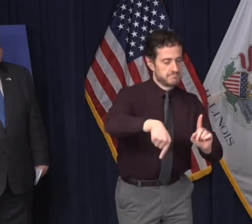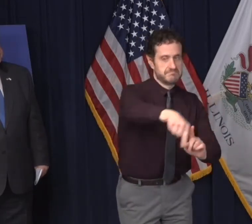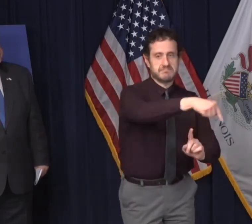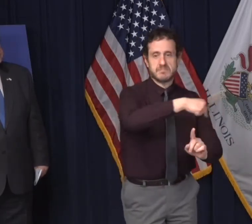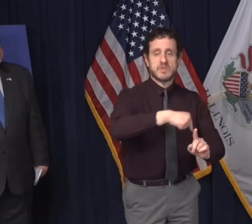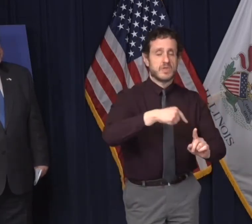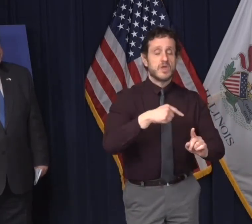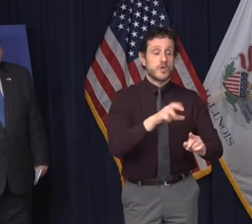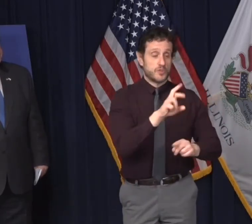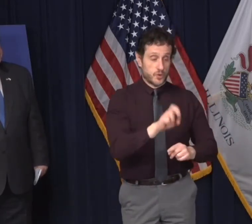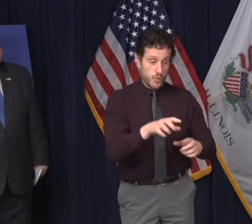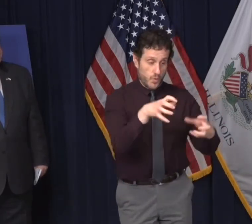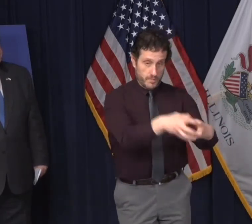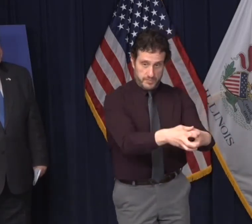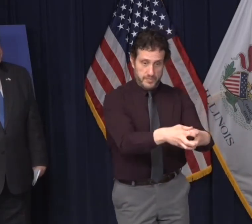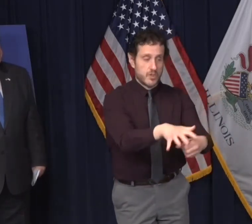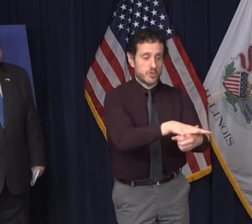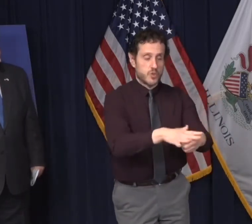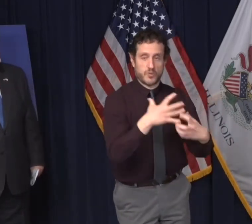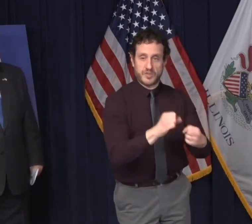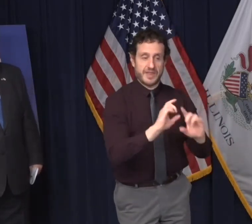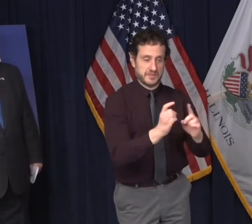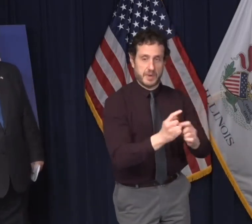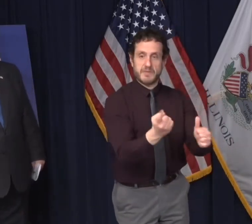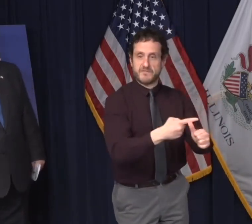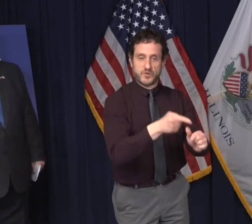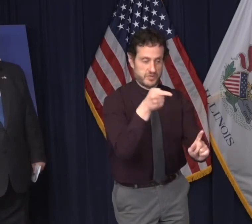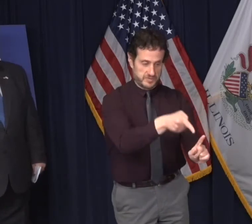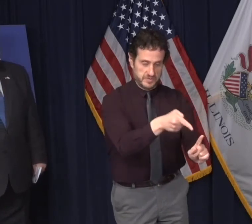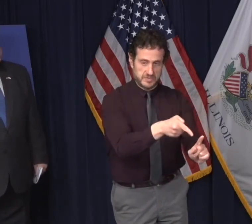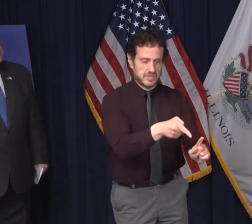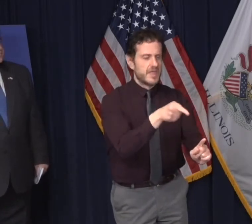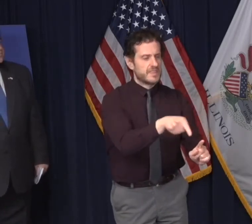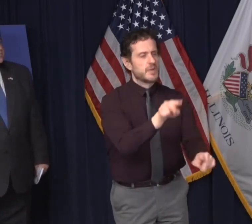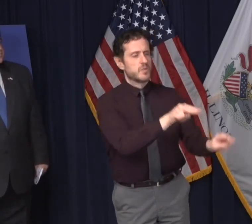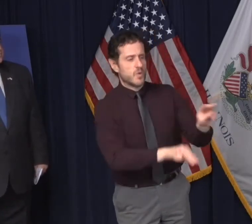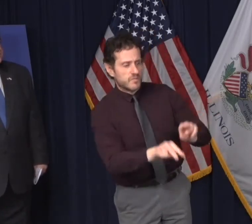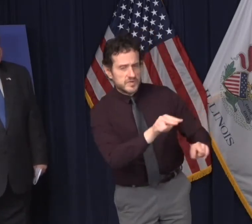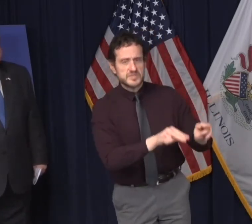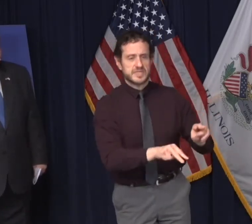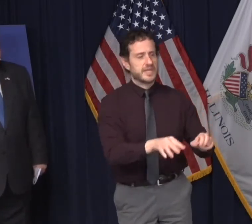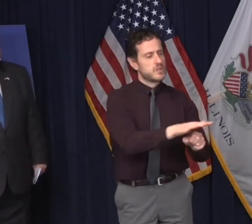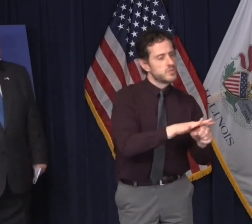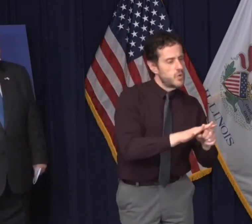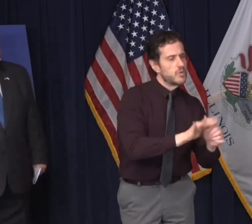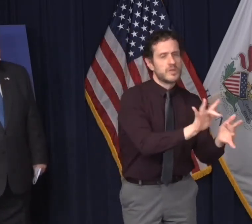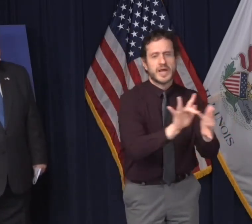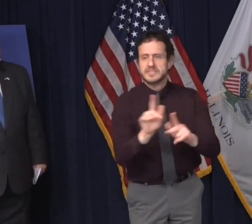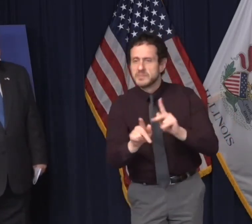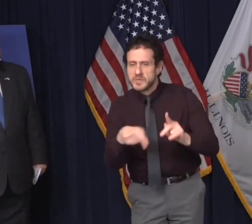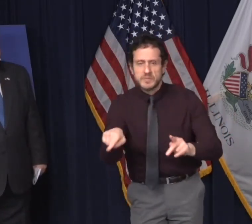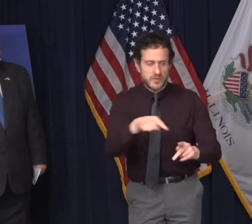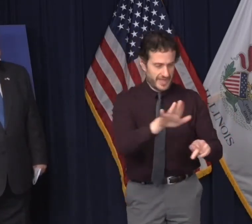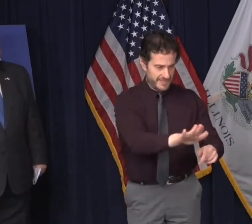AND SPOKE MODEL PLAN OF ACTION. THE CORE WILL BE THE LOCAL HEALTH DEPARTMENT WHO WILL